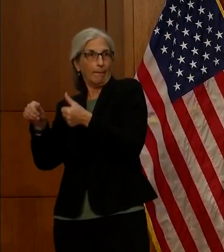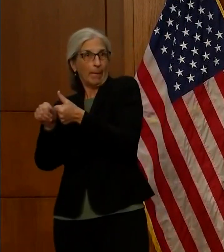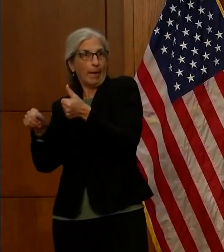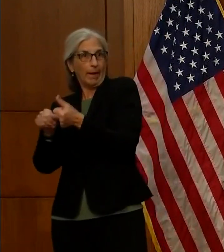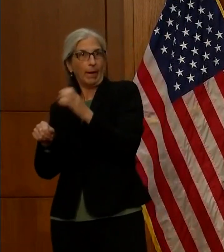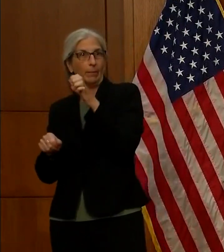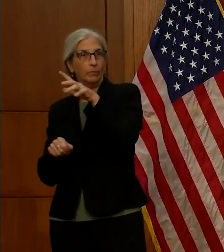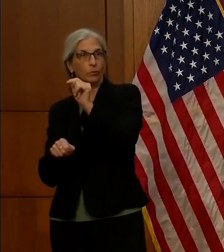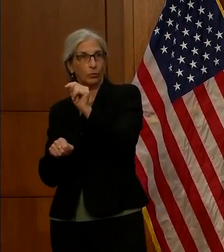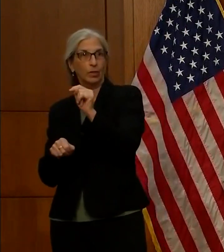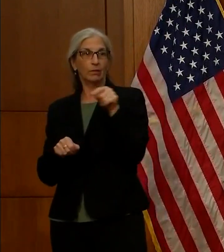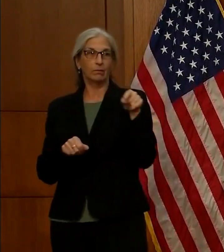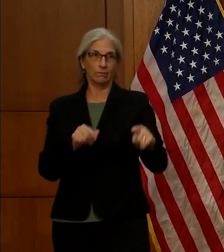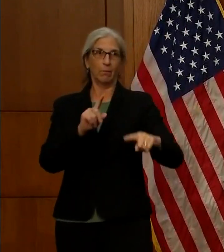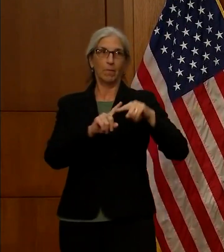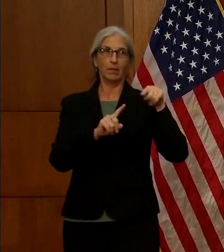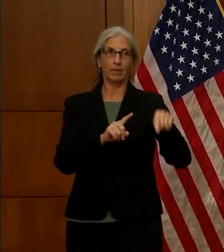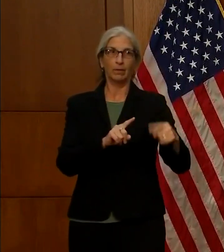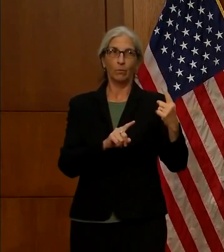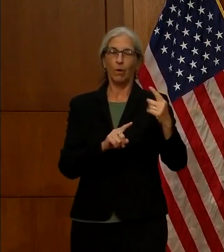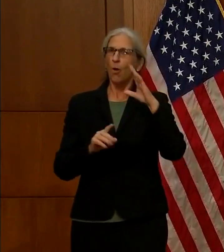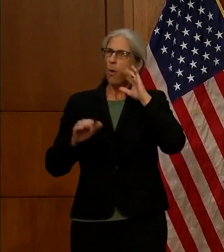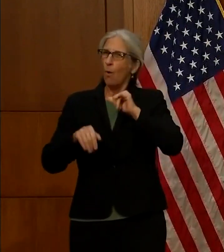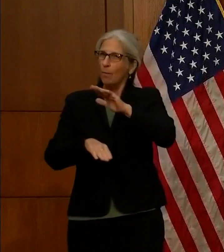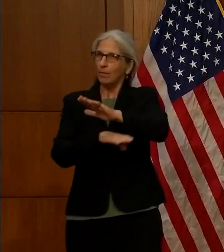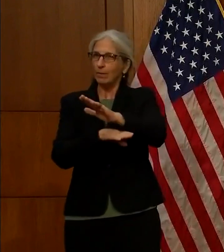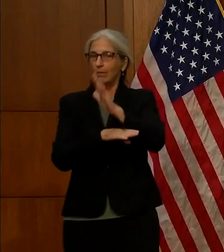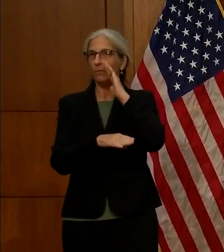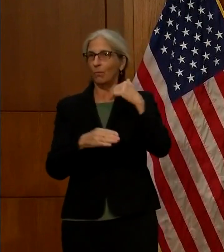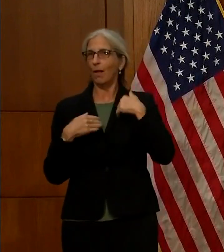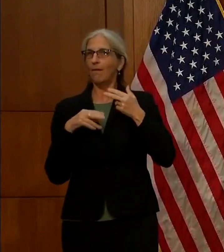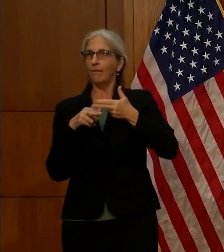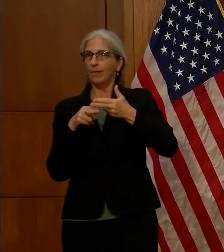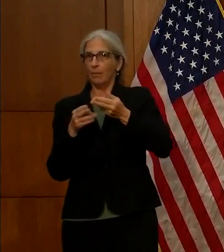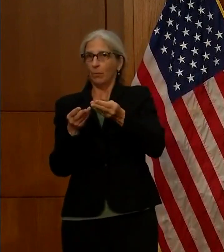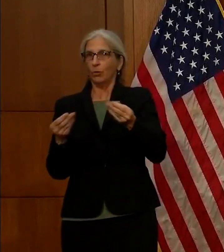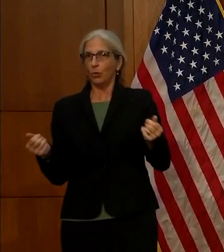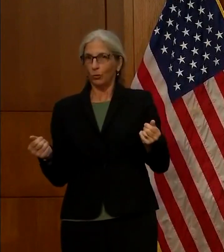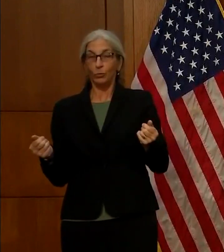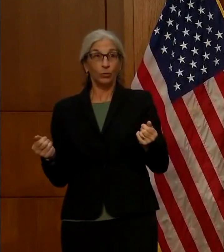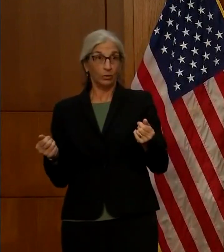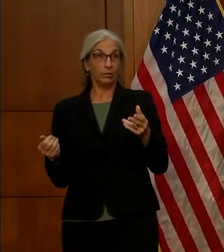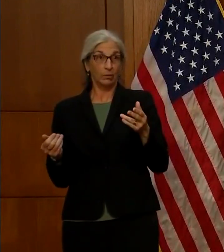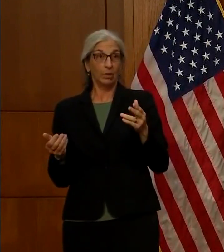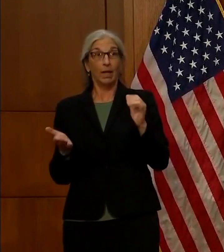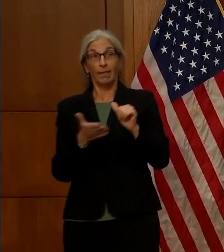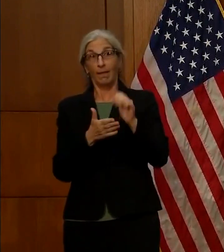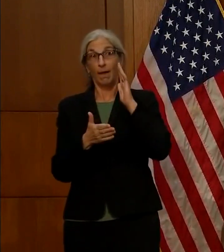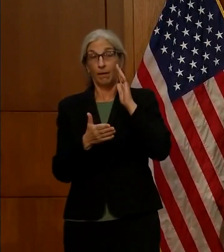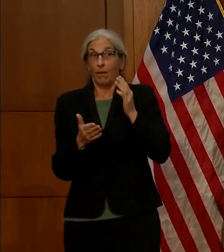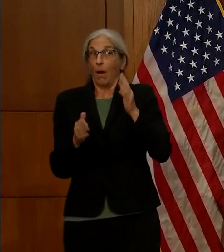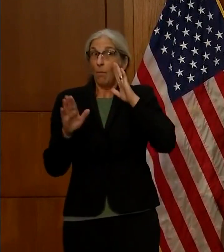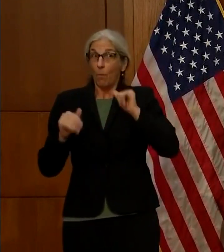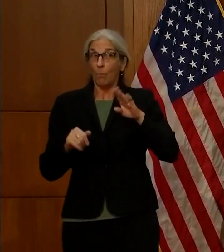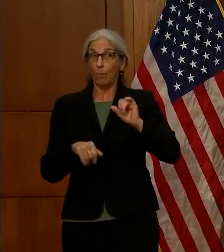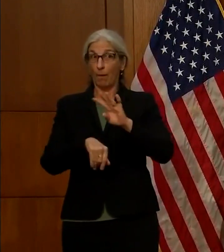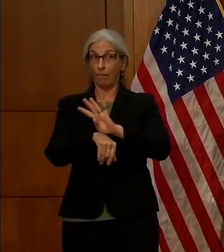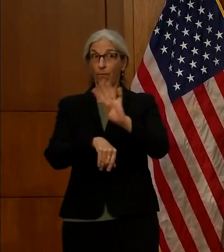IN ADDITION. TO THE MAIN CIRCUIT AT LATER TODAY WE HOPEFULLY WILL HAVE A TEMPORARY